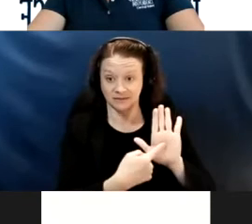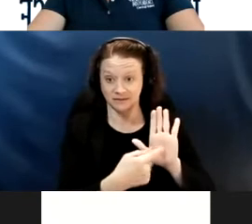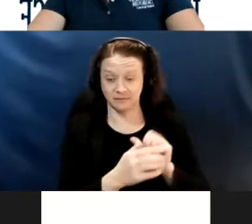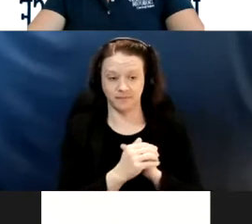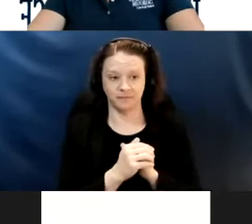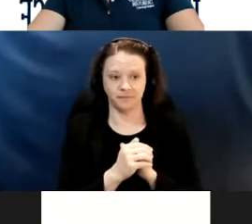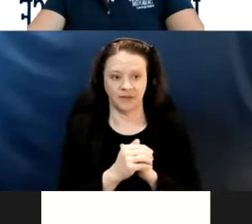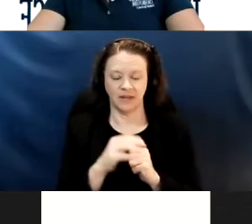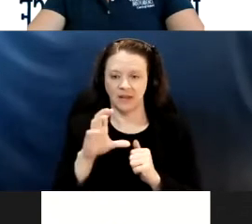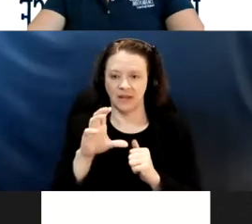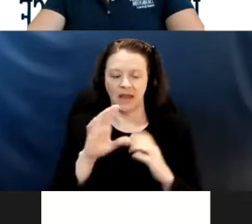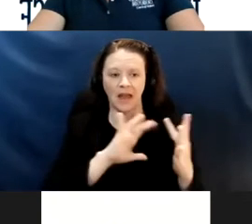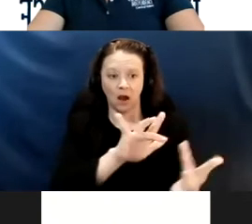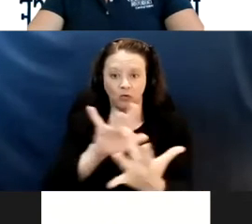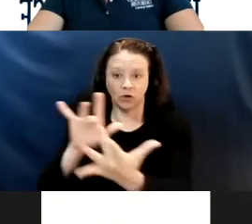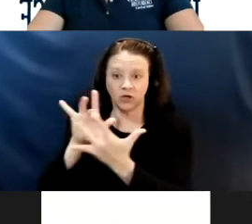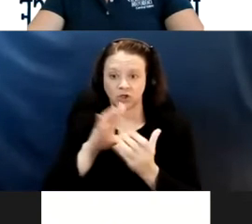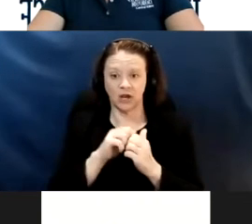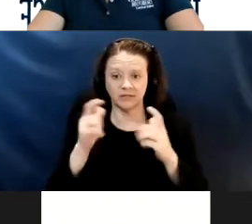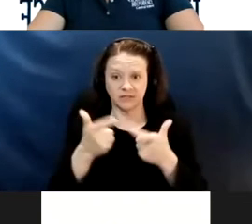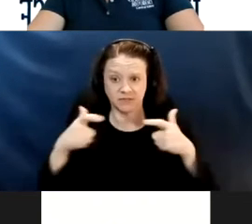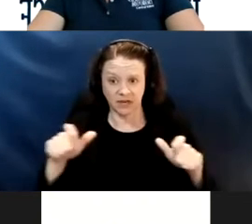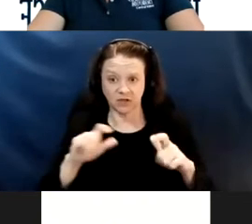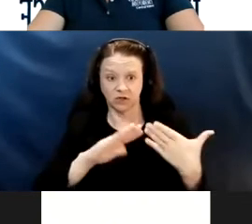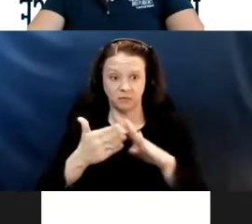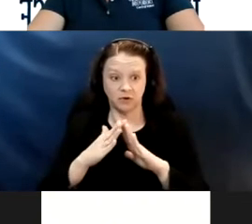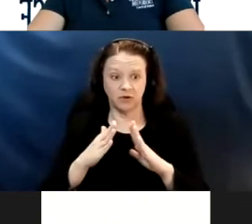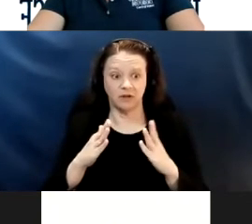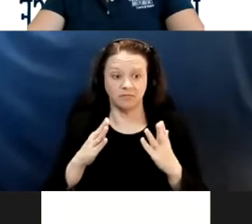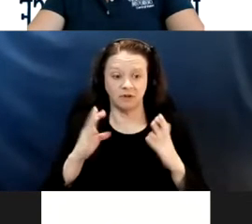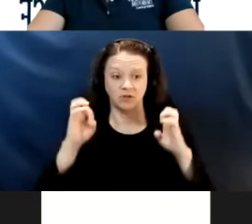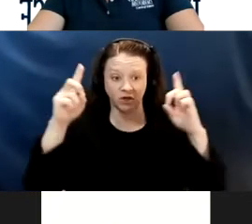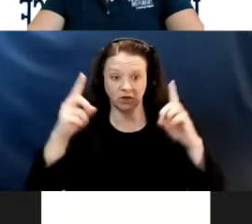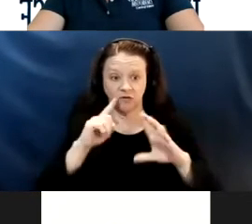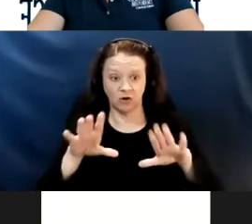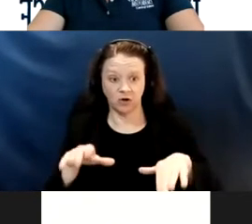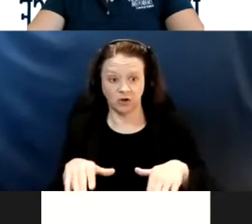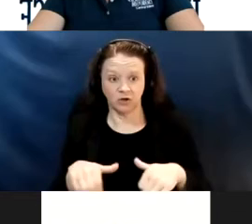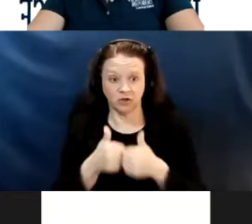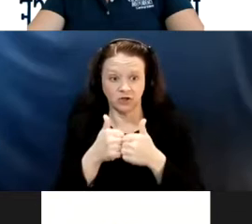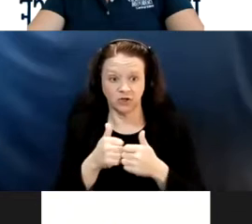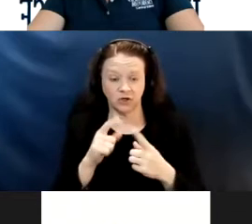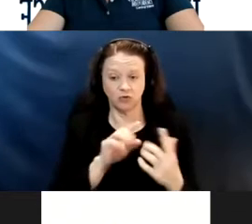Outreach and substantial community education for challenging to reach populations.